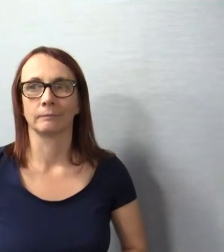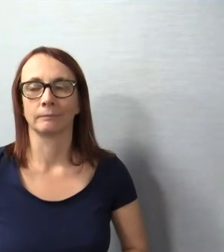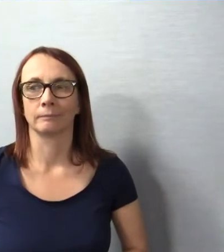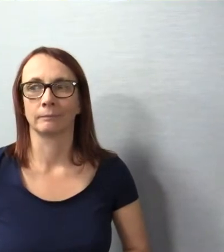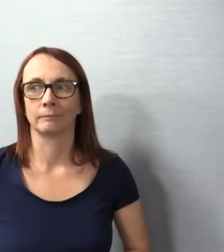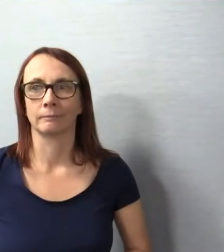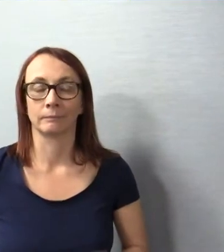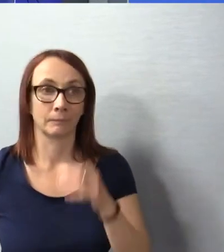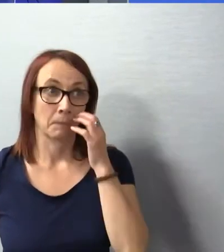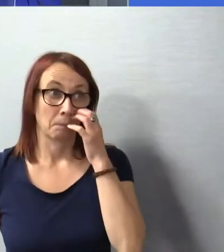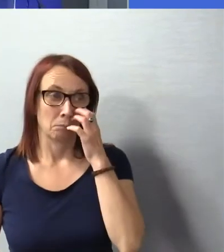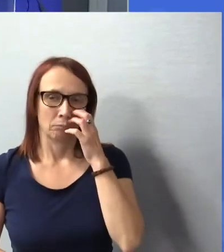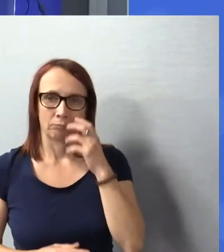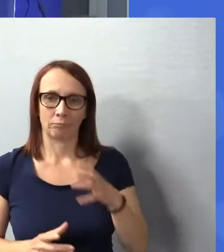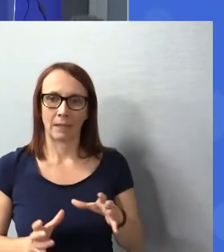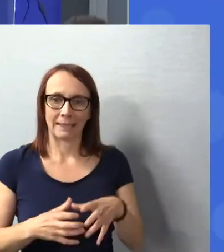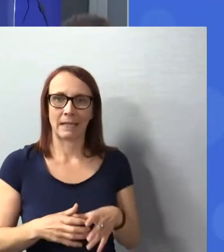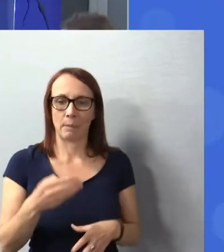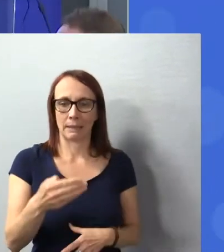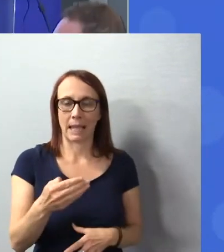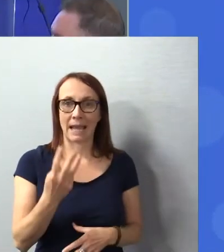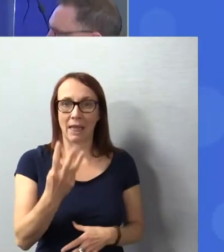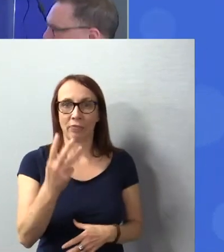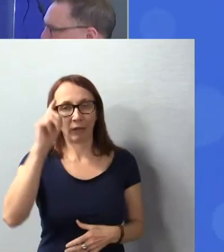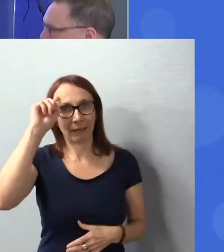behalf of Table nine and the three suggestions we had for moving forward